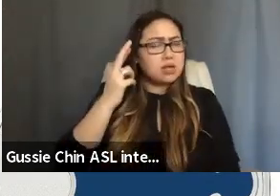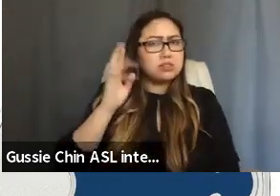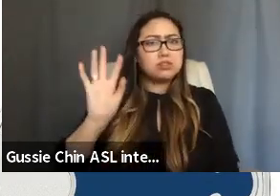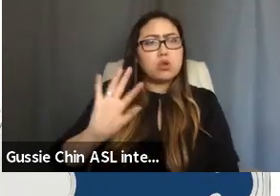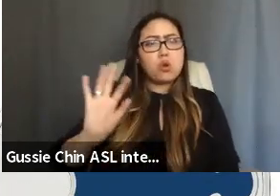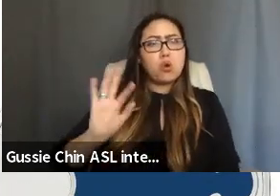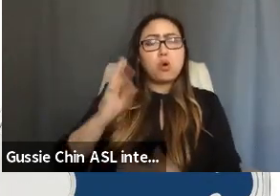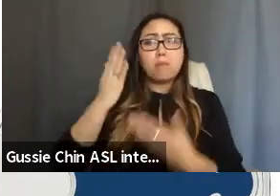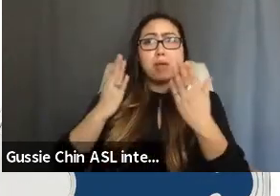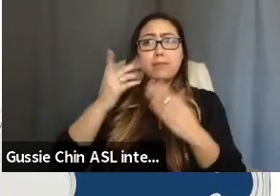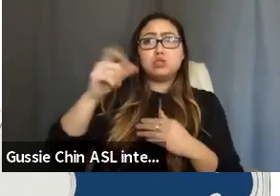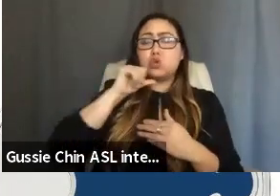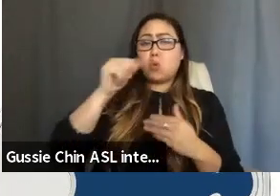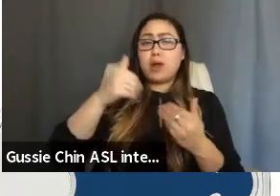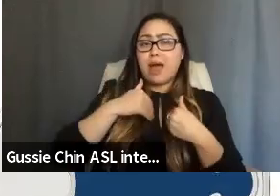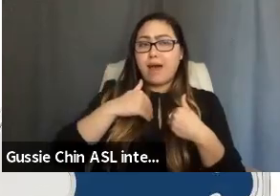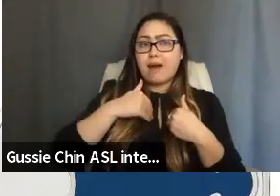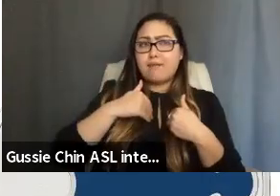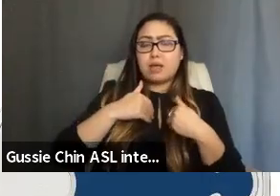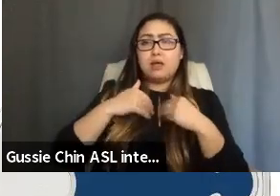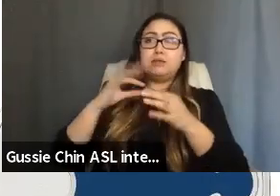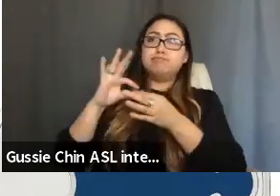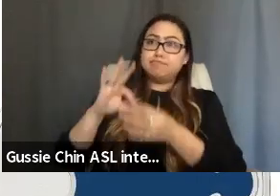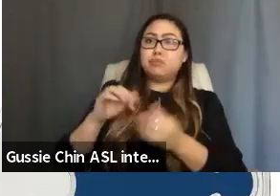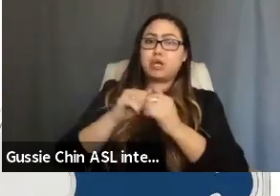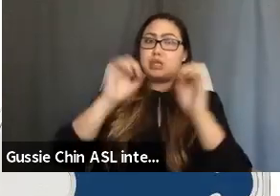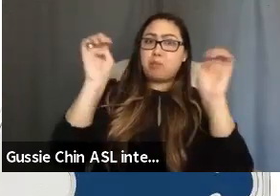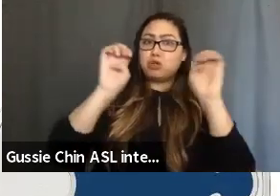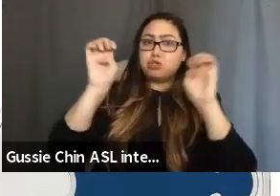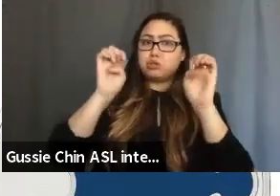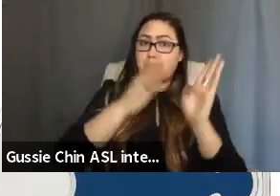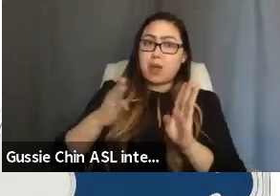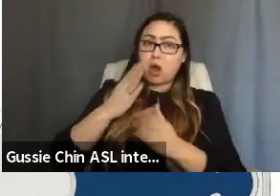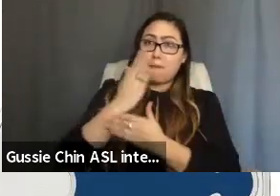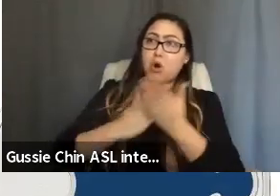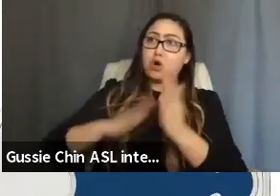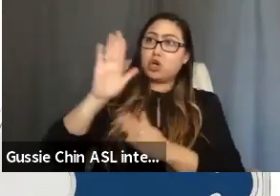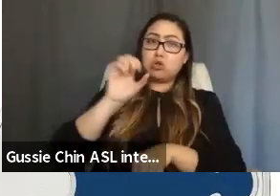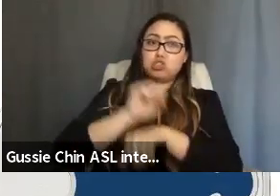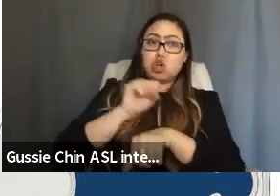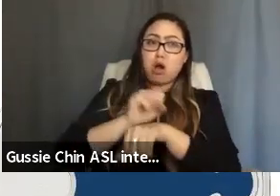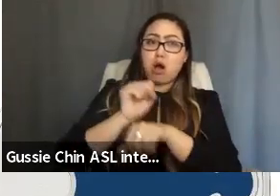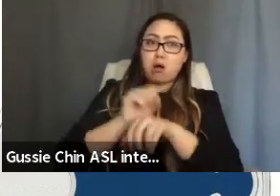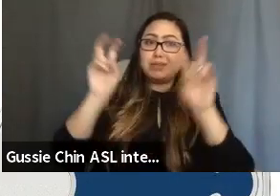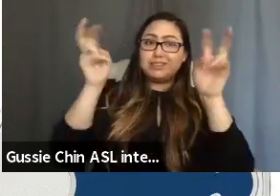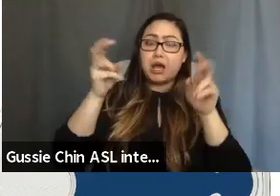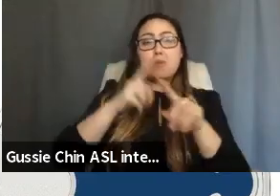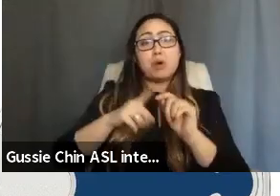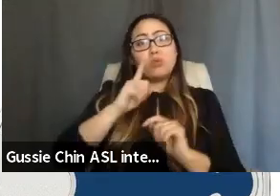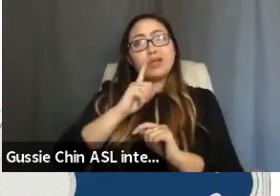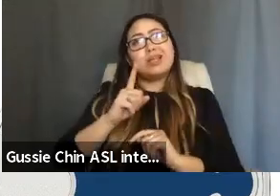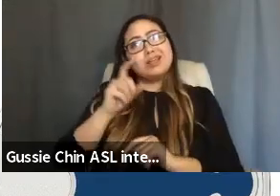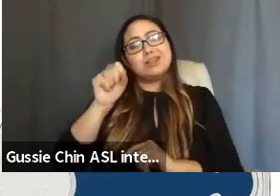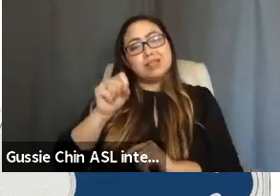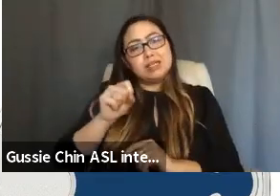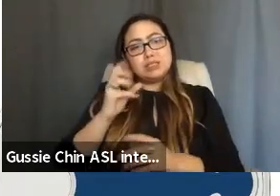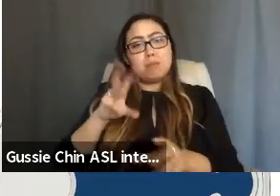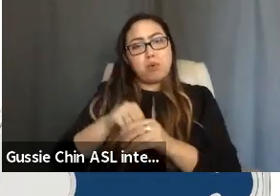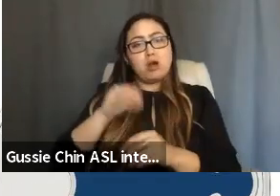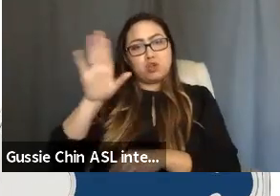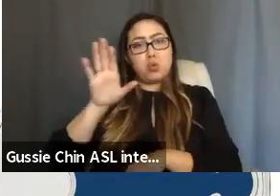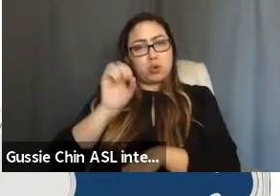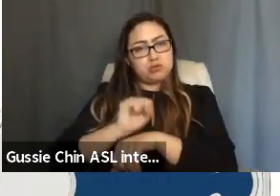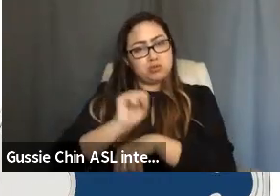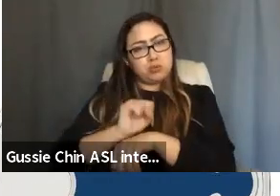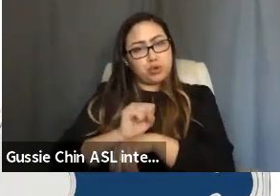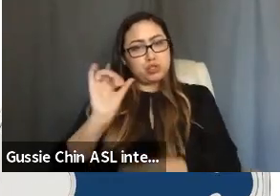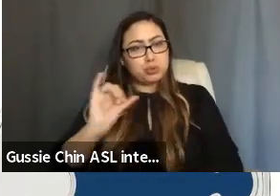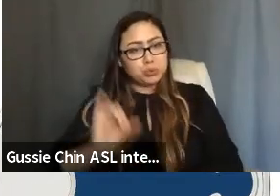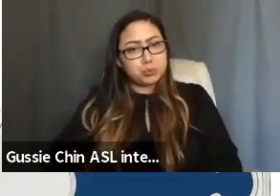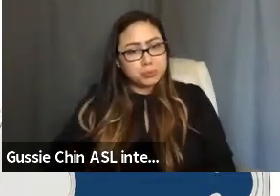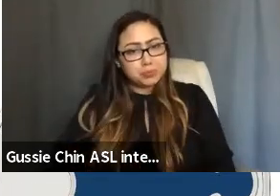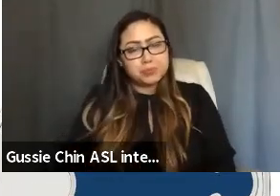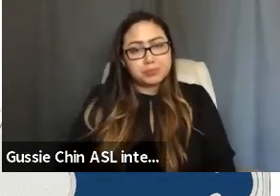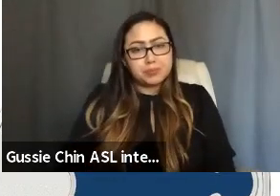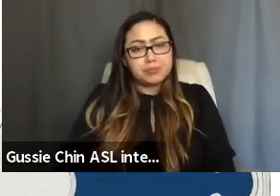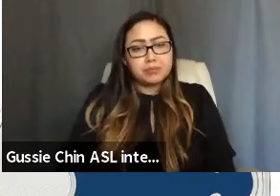not have emergency preparedness as part of your job title, but that's part of your work now too.